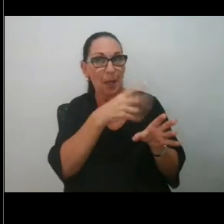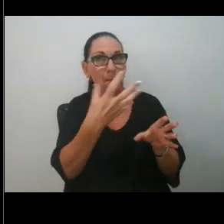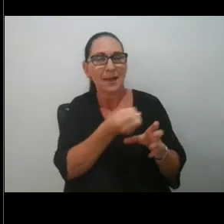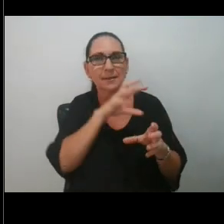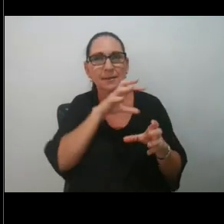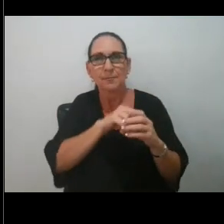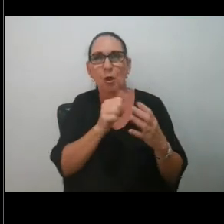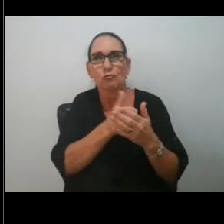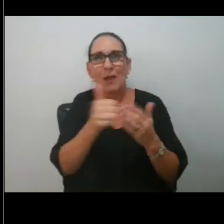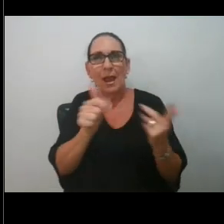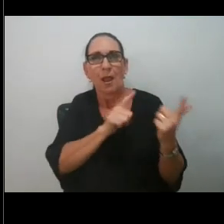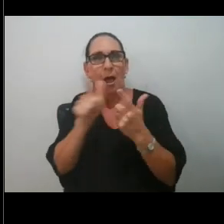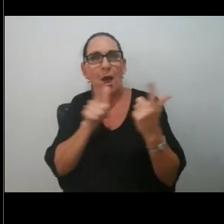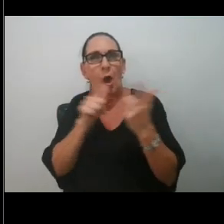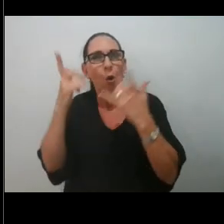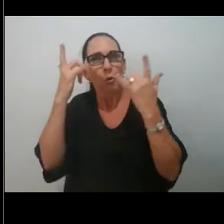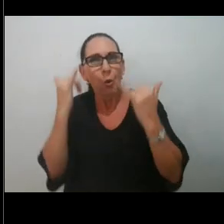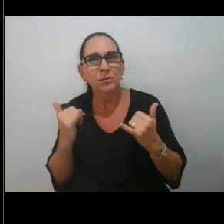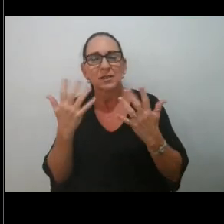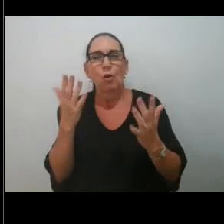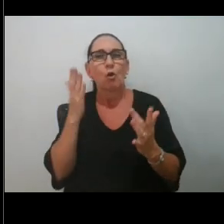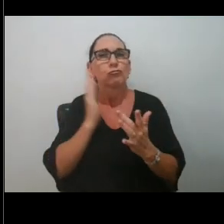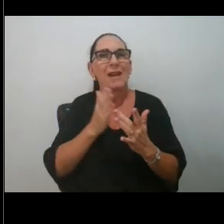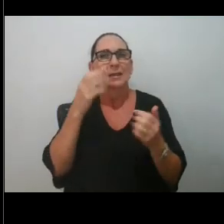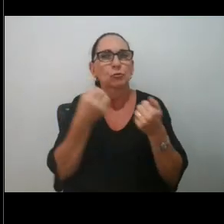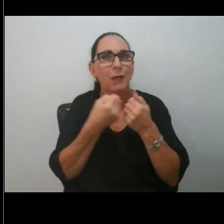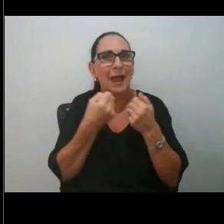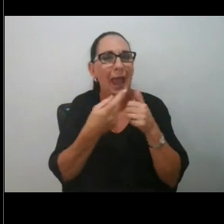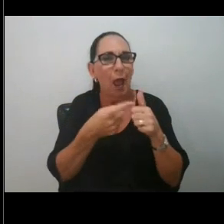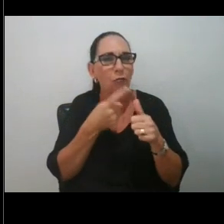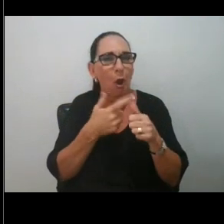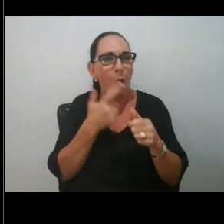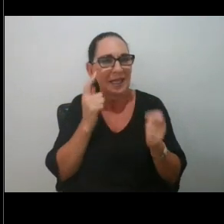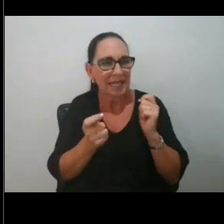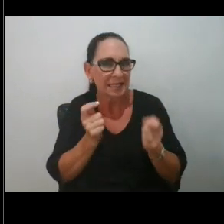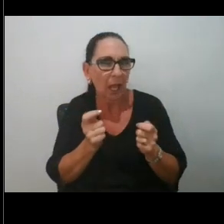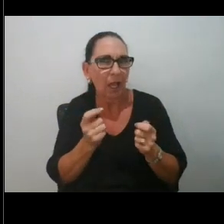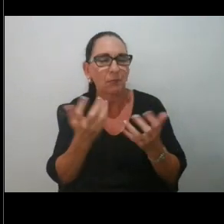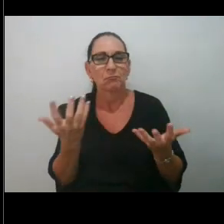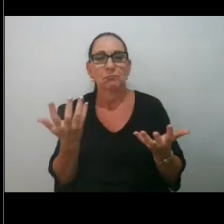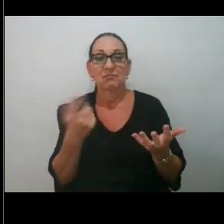drug testing housing assistance and other supports if they're necessary um legal representation and